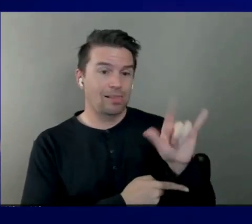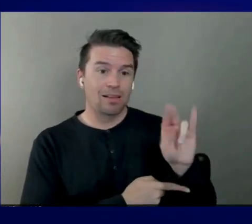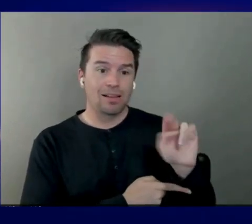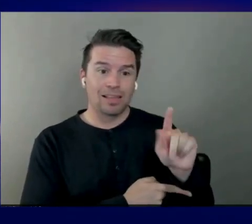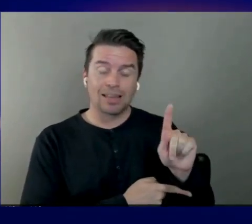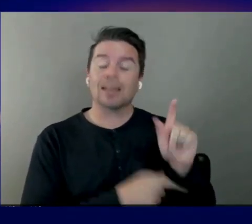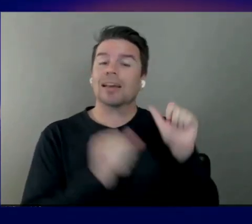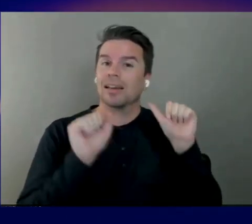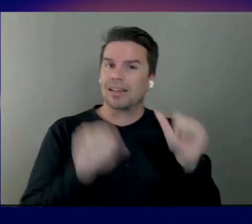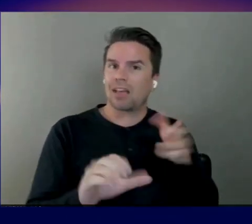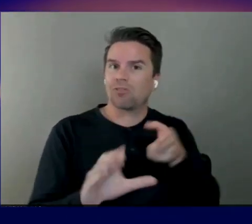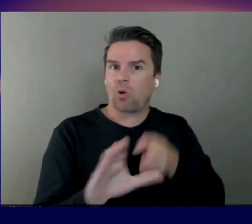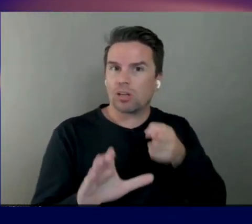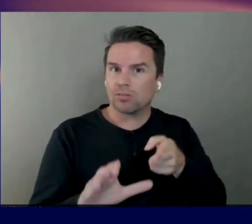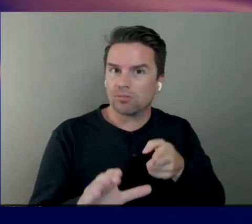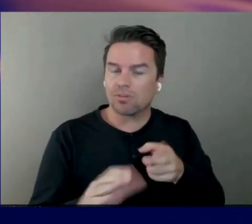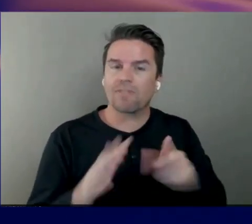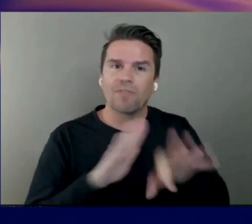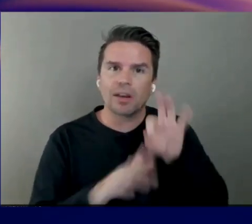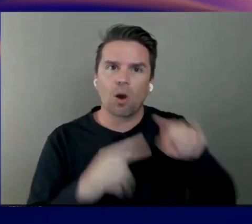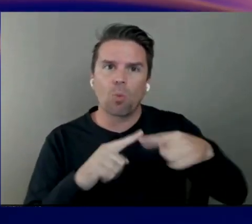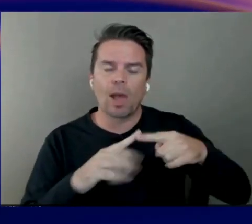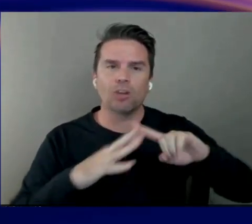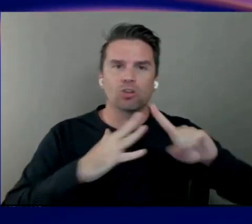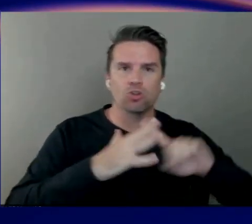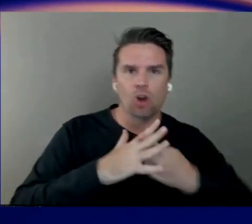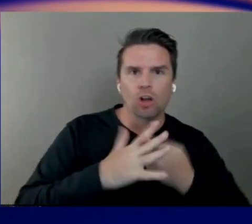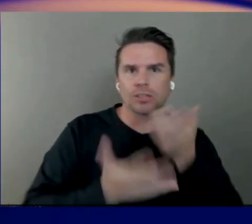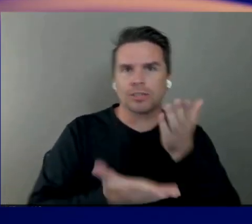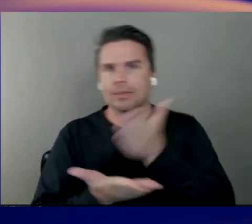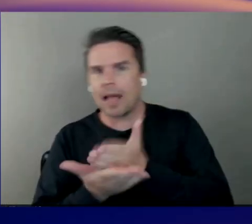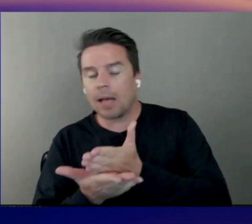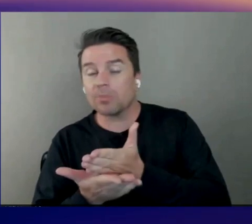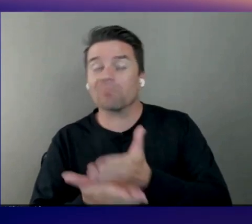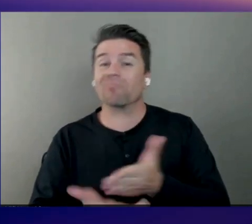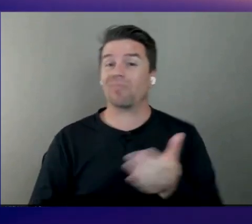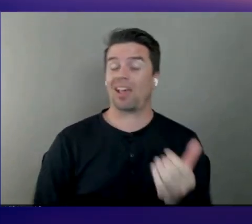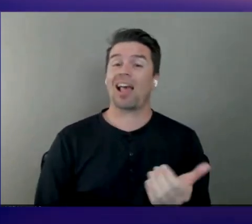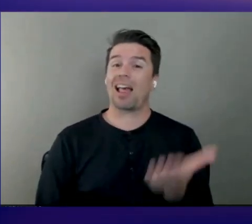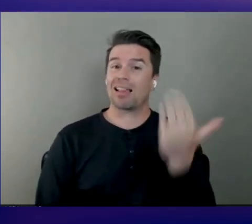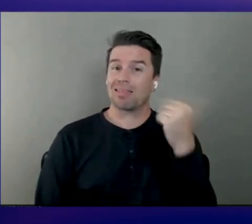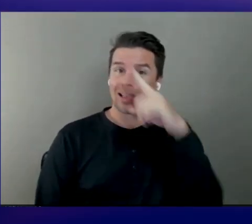And last summer, we actually released Live Racing. So we now have a suite of tools